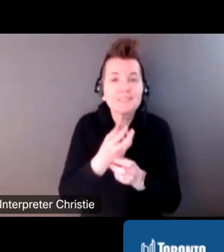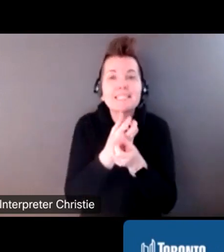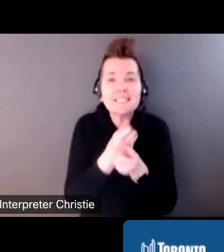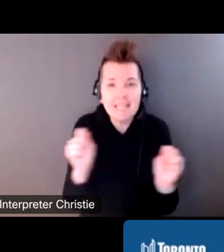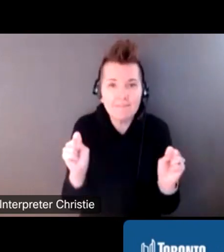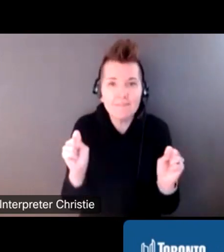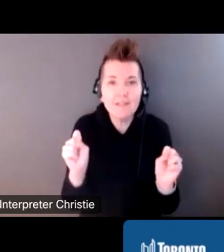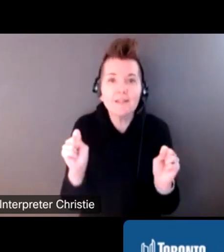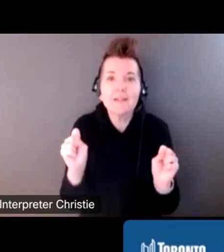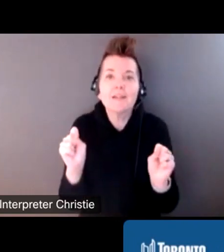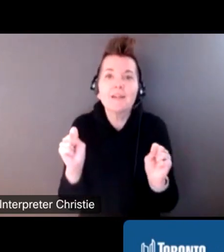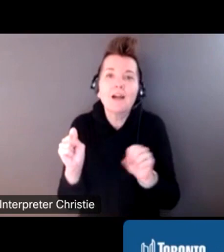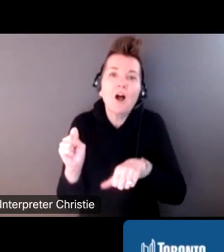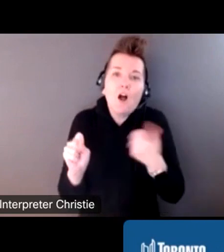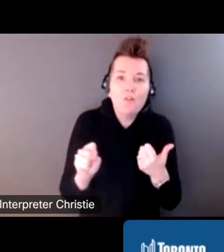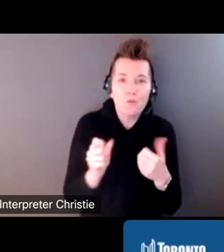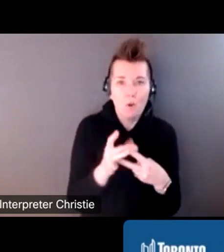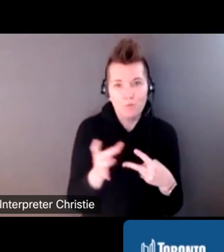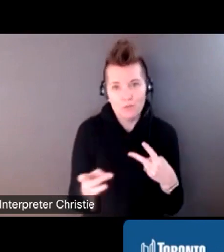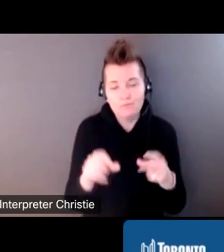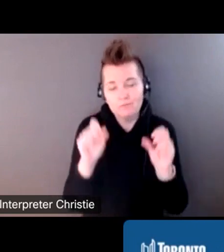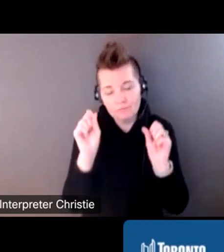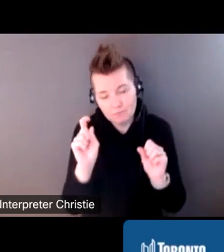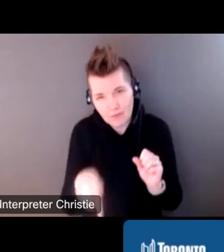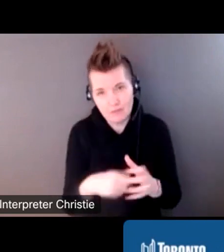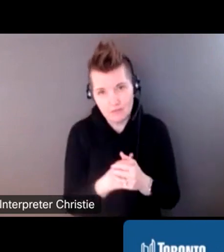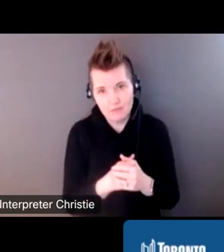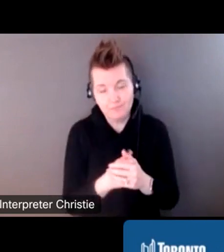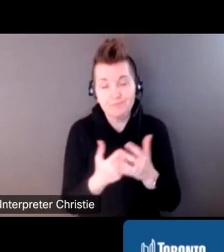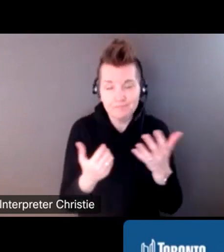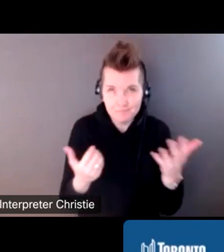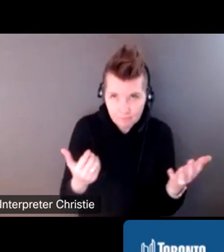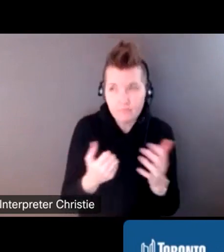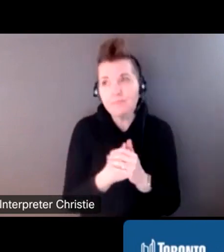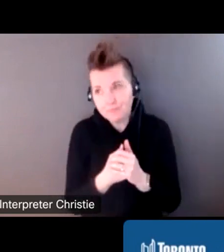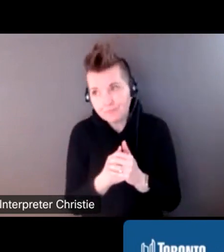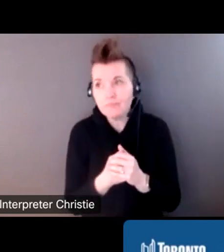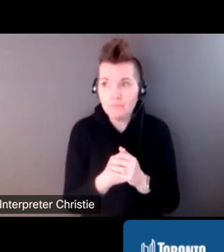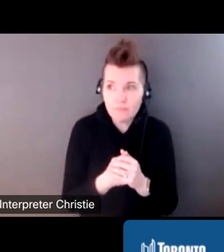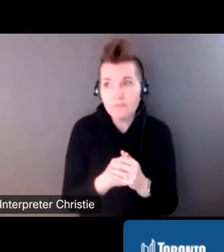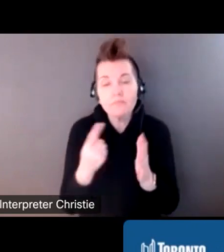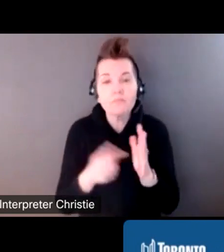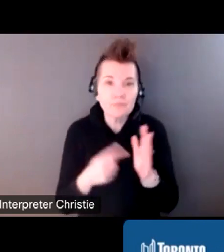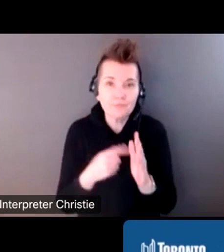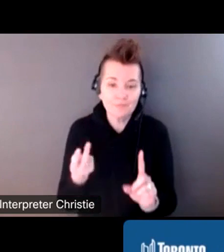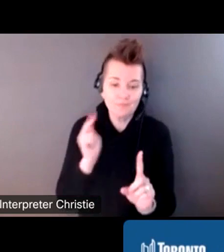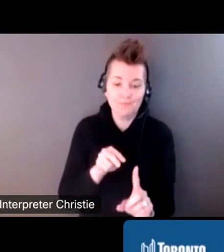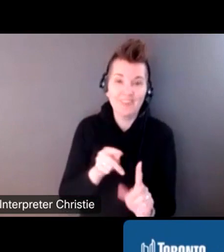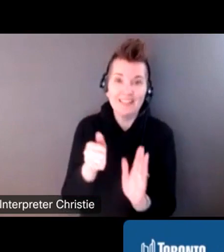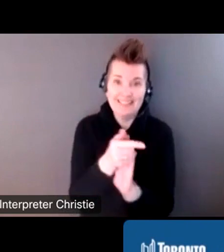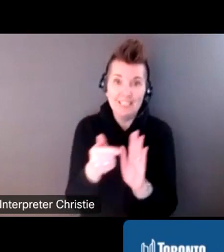On one hand, you could argue from a legal perspective there's nothing wrong with having